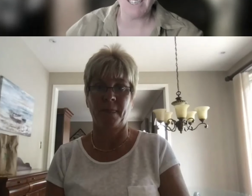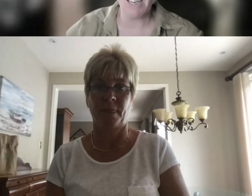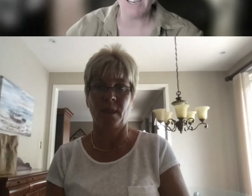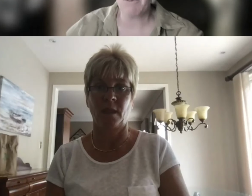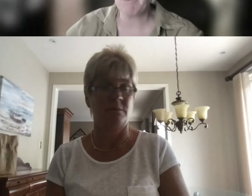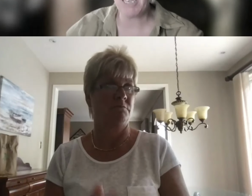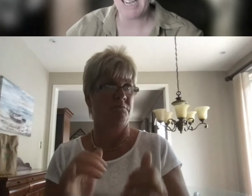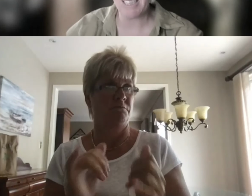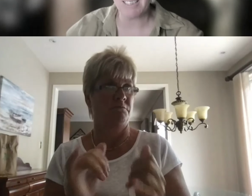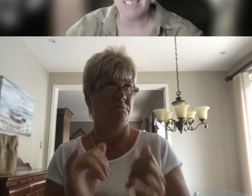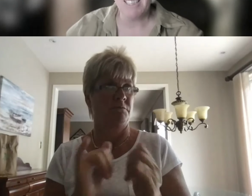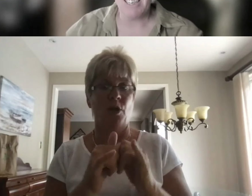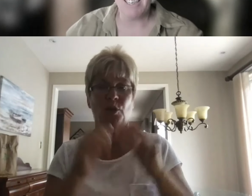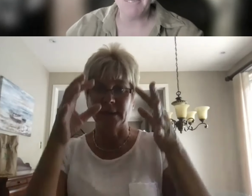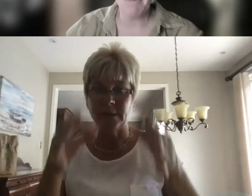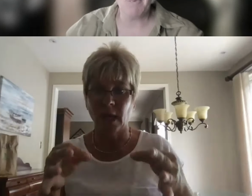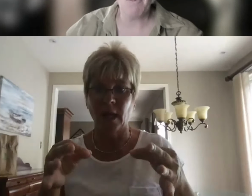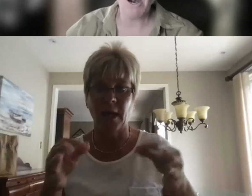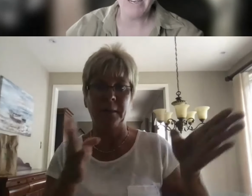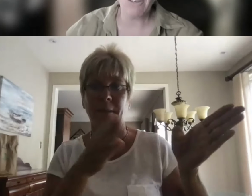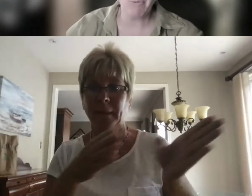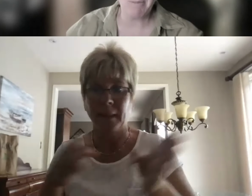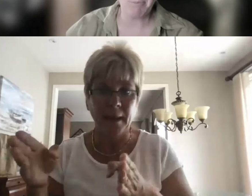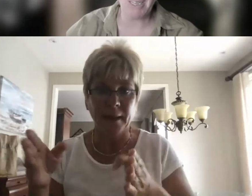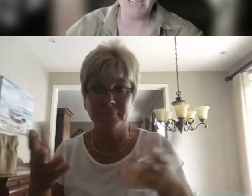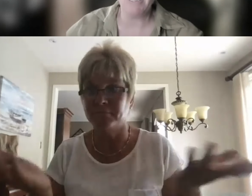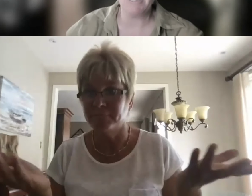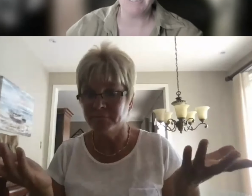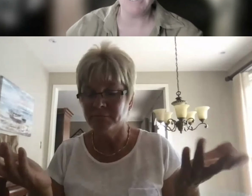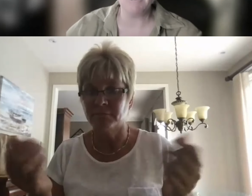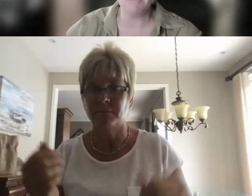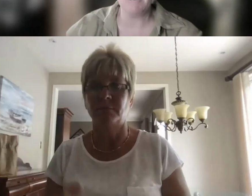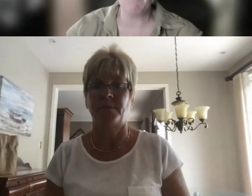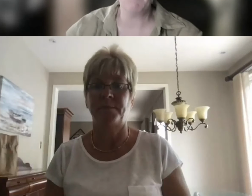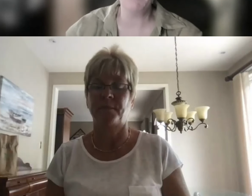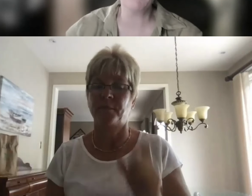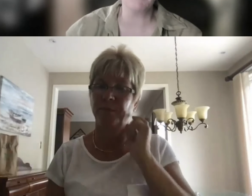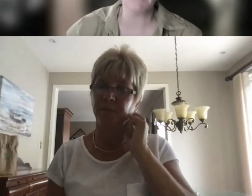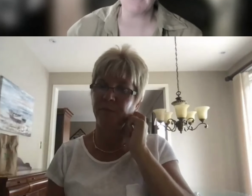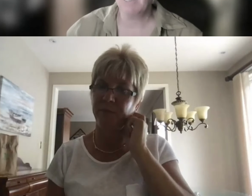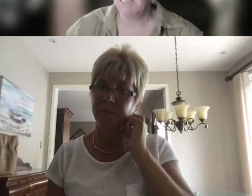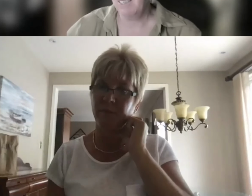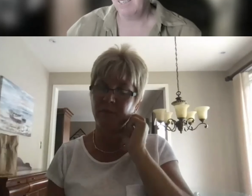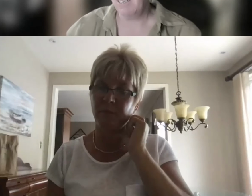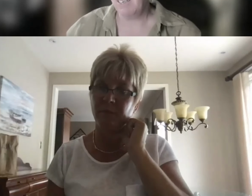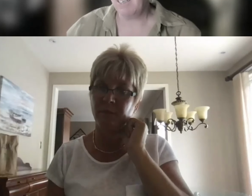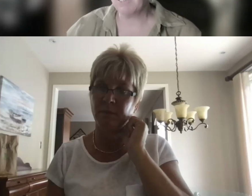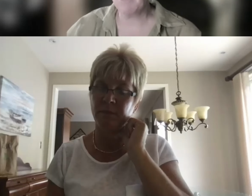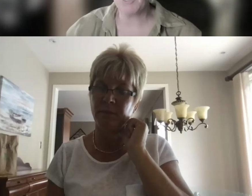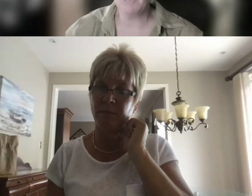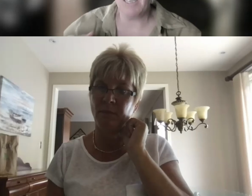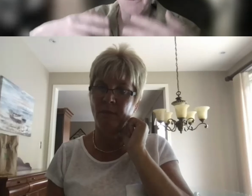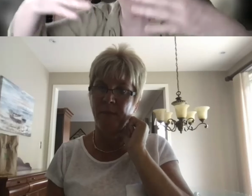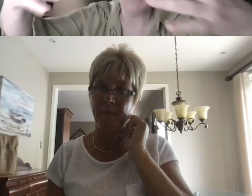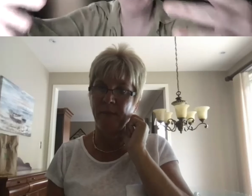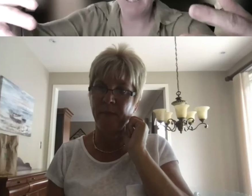and how do we plan, and why are we planning with this assumption that we can